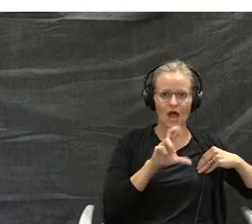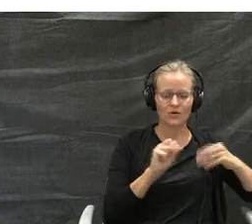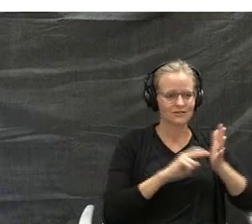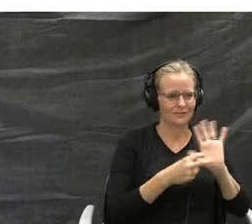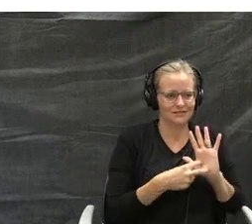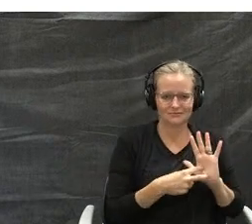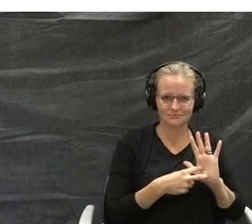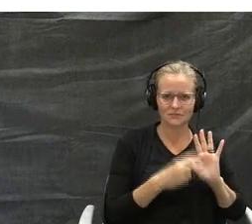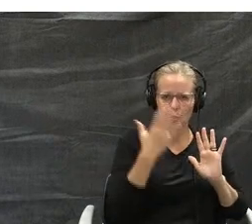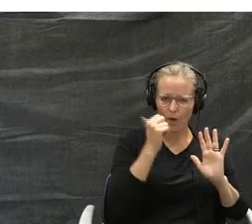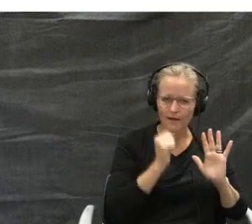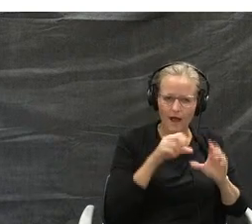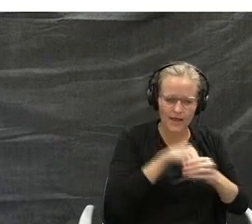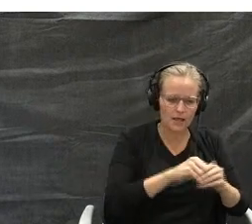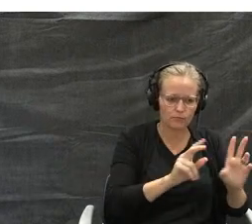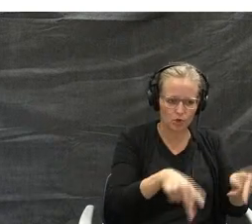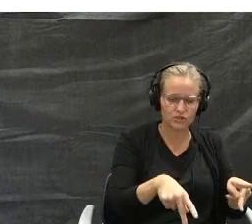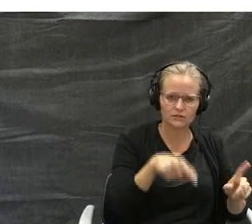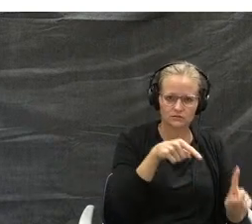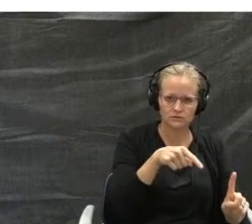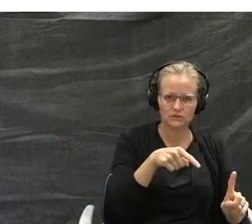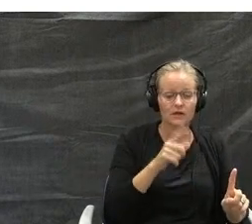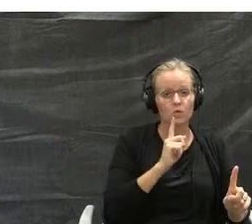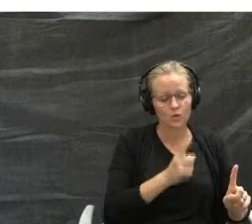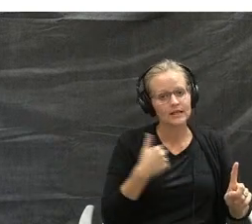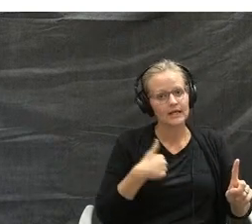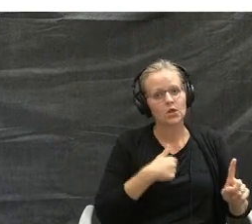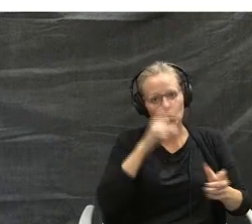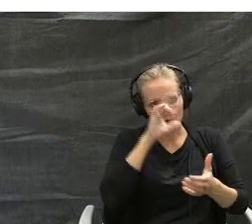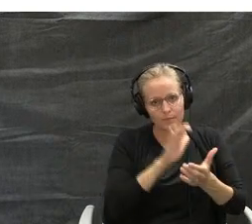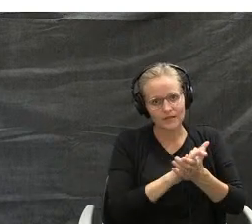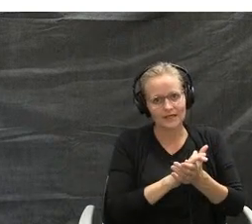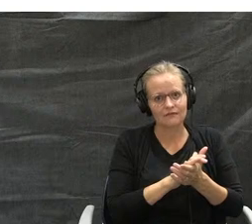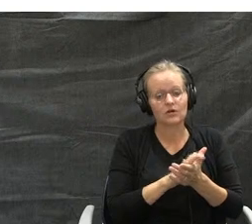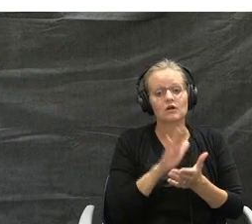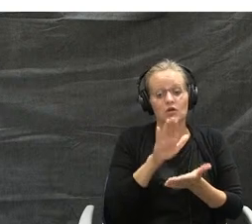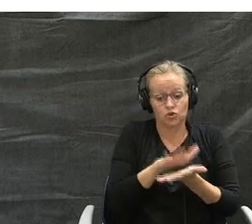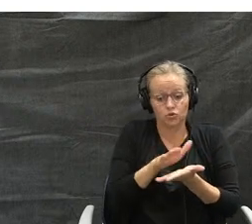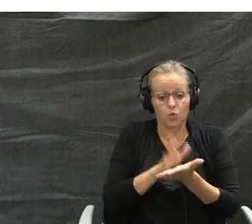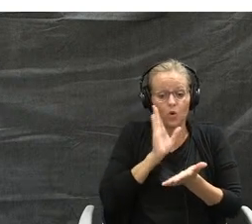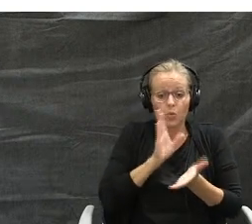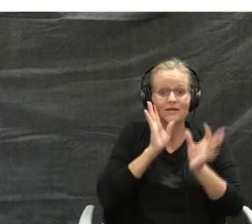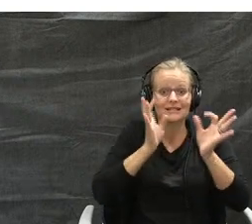the school decides will be at the best interest of students and parents, we have full trust in that.